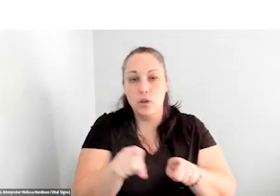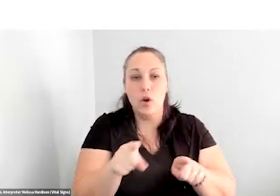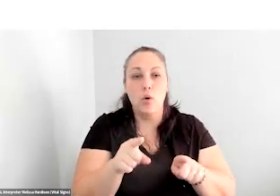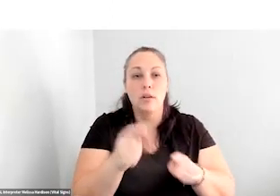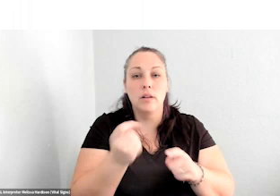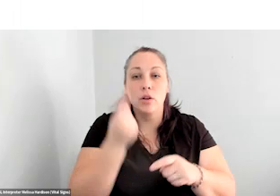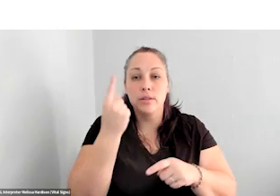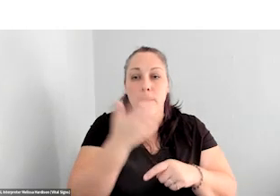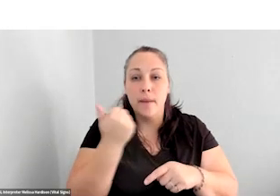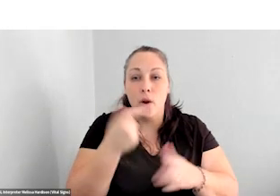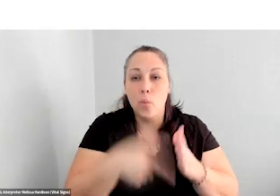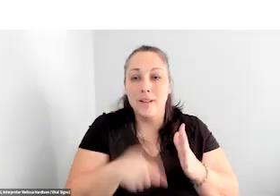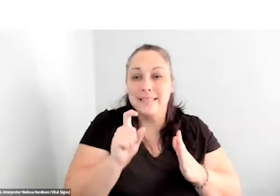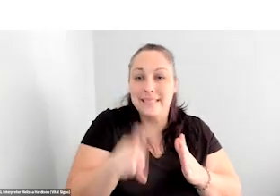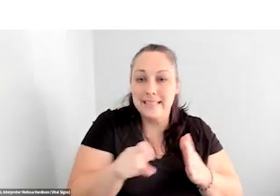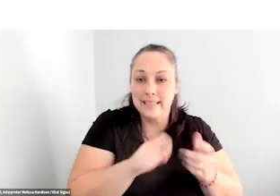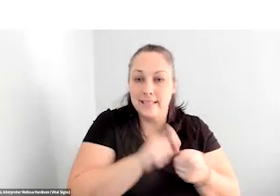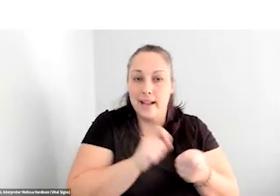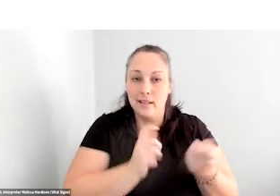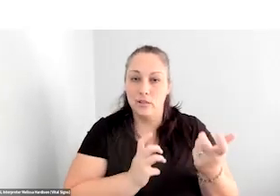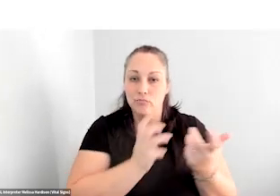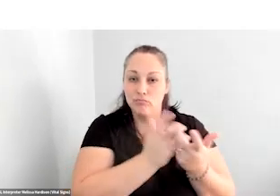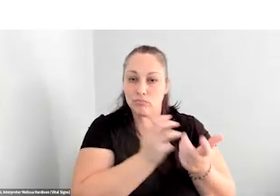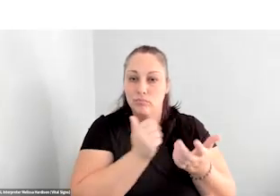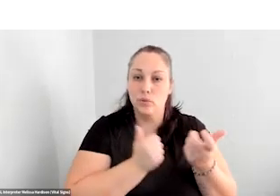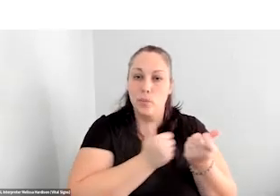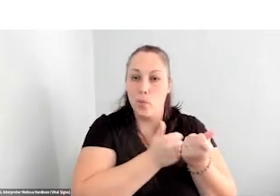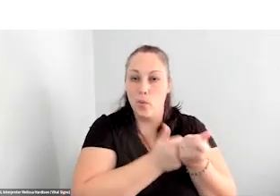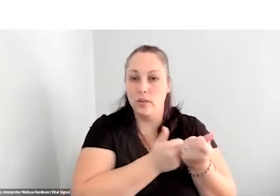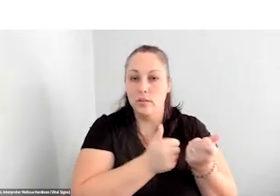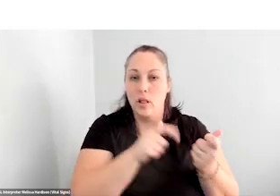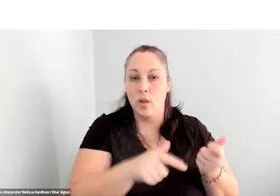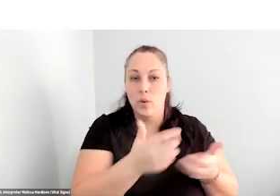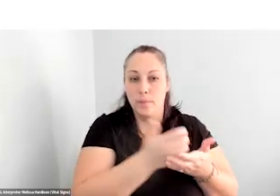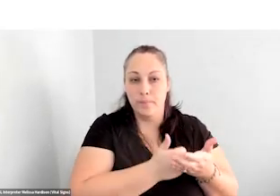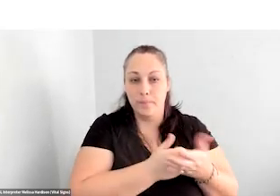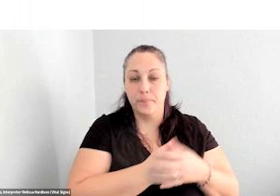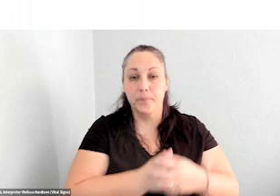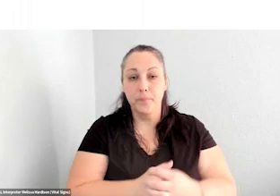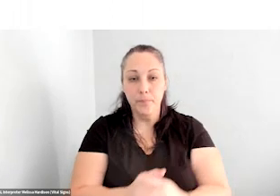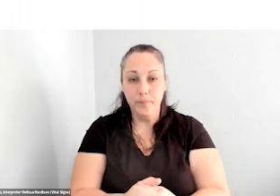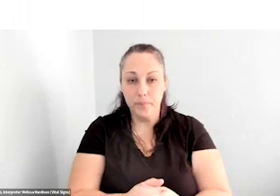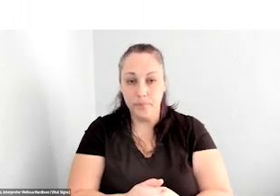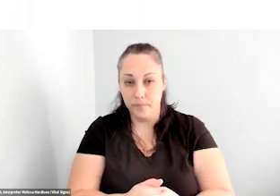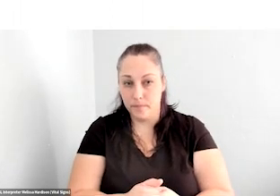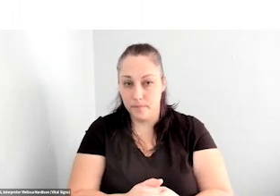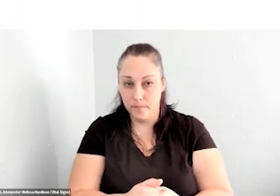This is for both community colleges, four-year institutions, as well as graduate programs for low-income students.